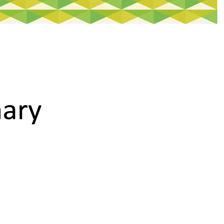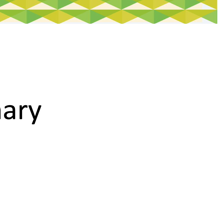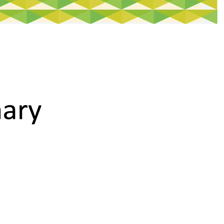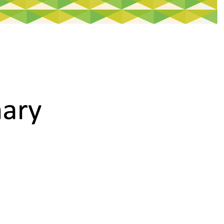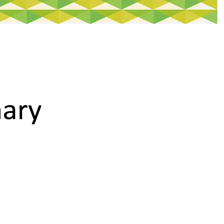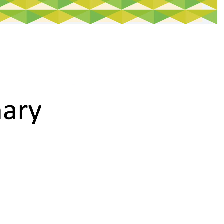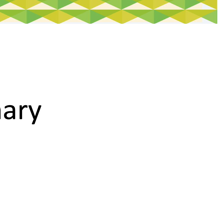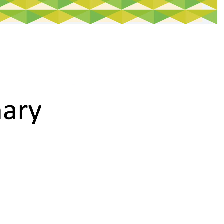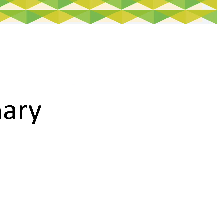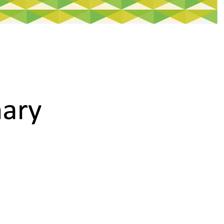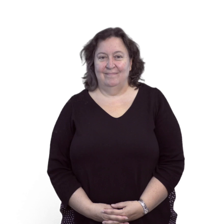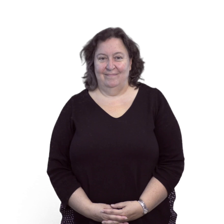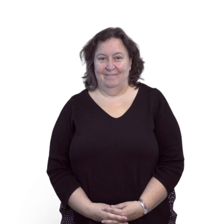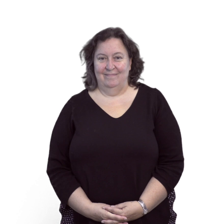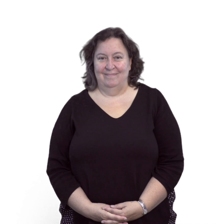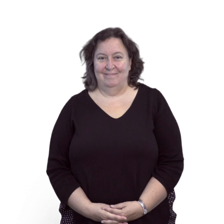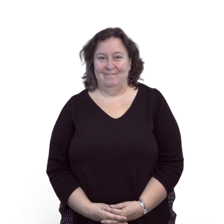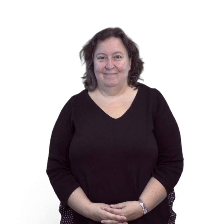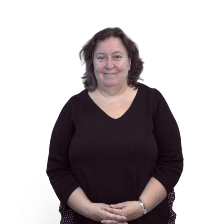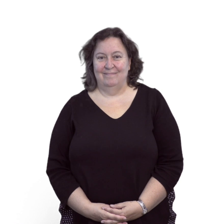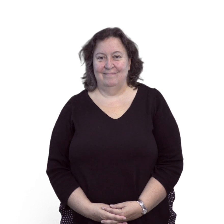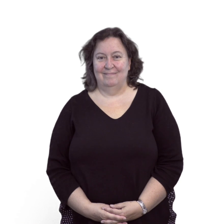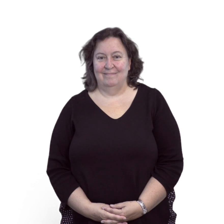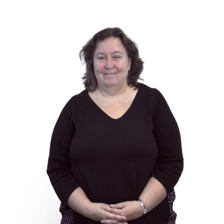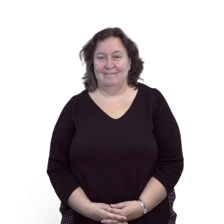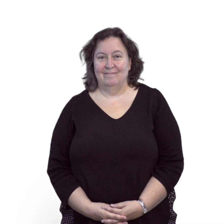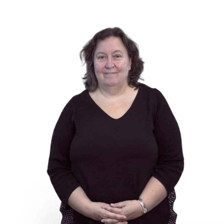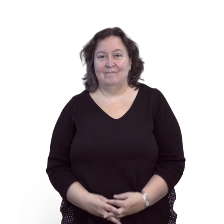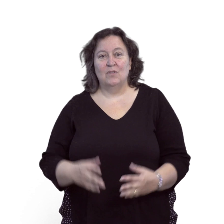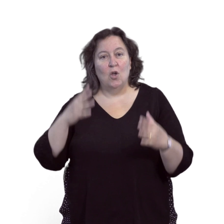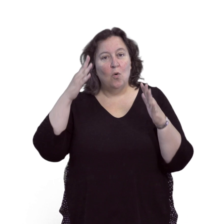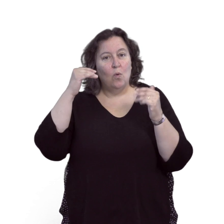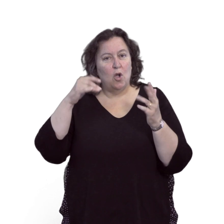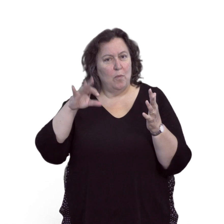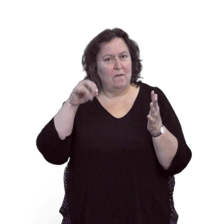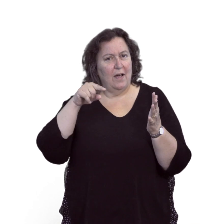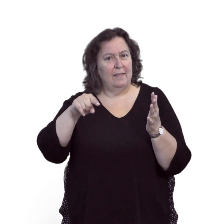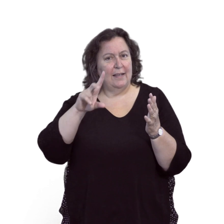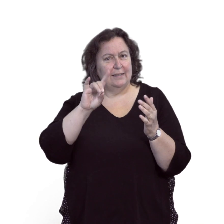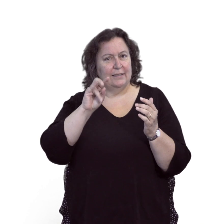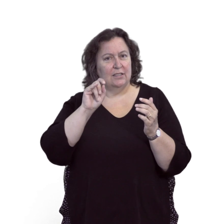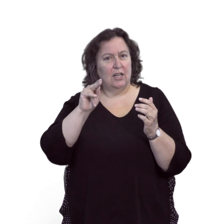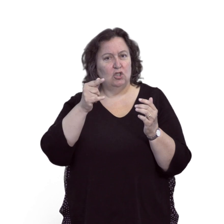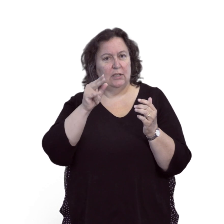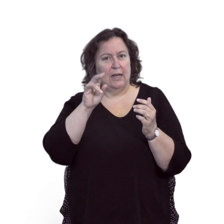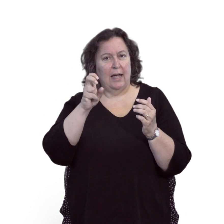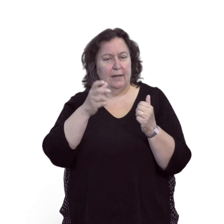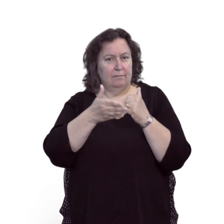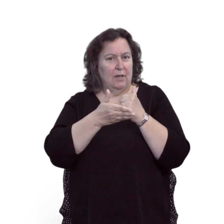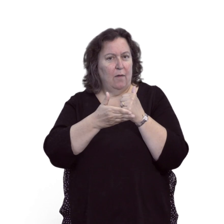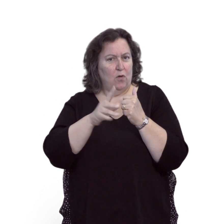We hope you find the Discussion Guide to be helpful when planning an IEP for a student who is deaf or hard of hearing.